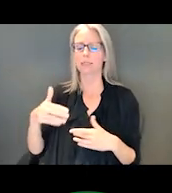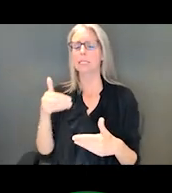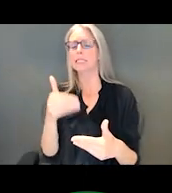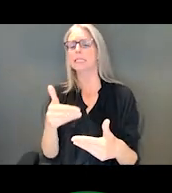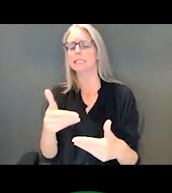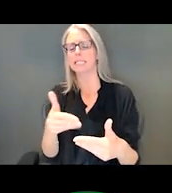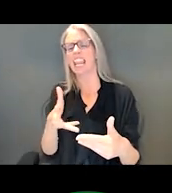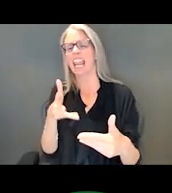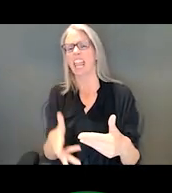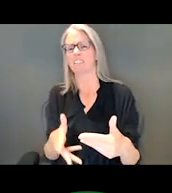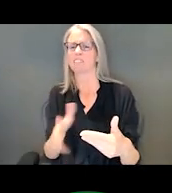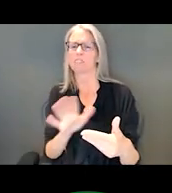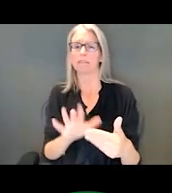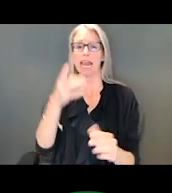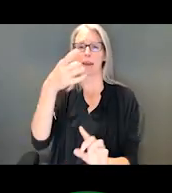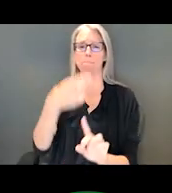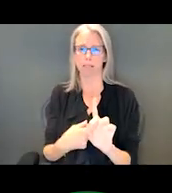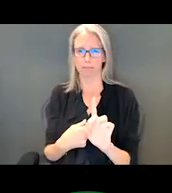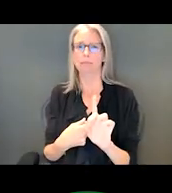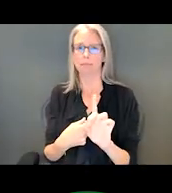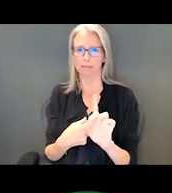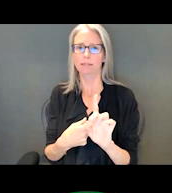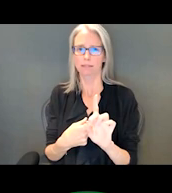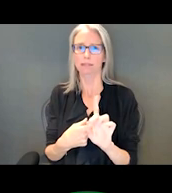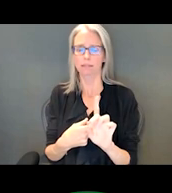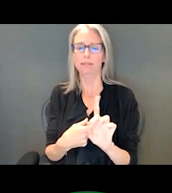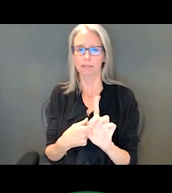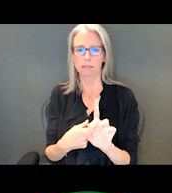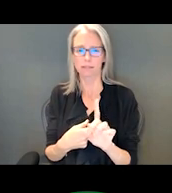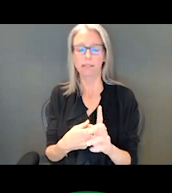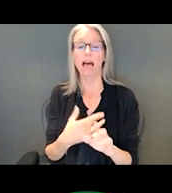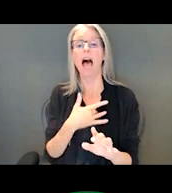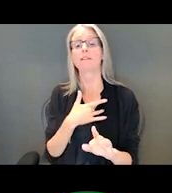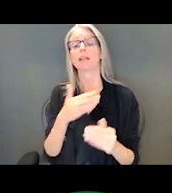in partnerships, is in place by the time we have the project up.